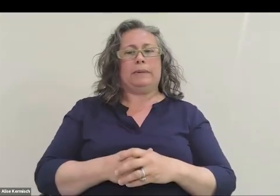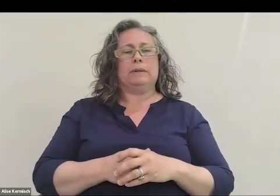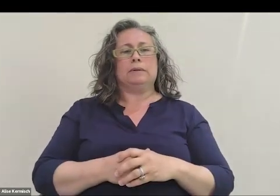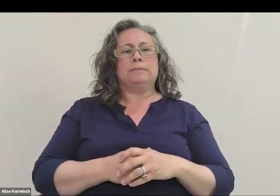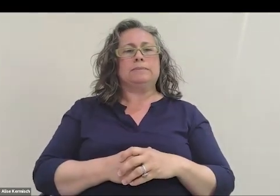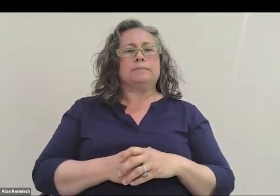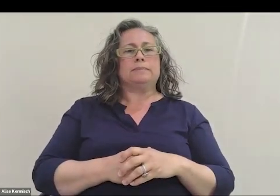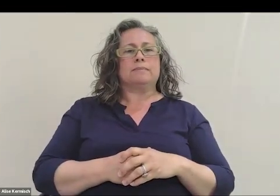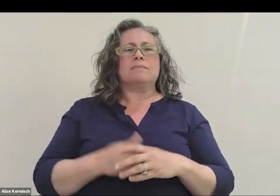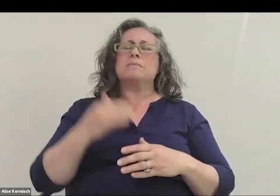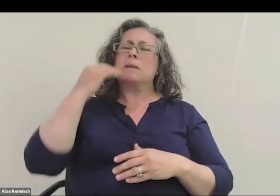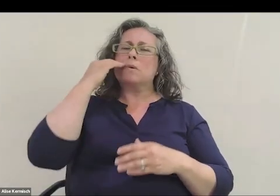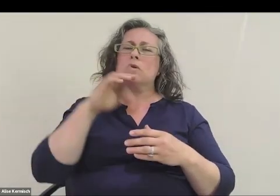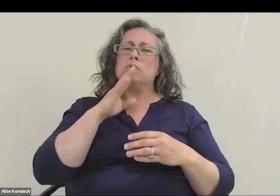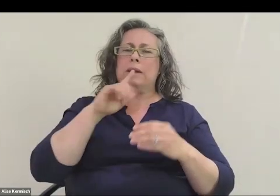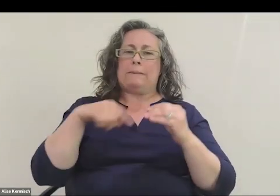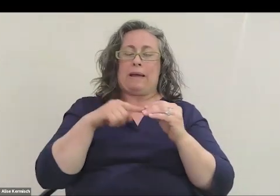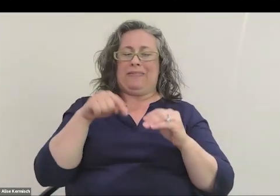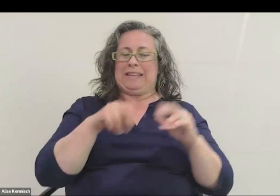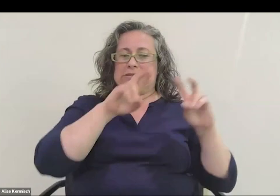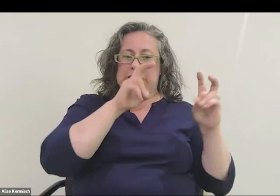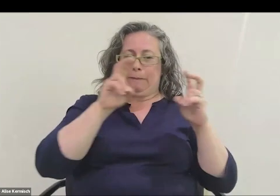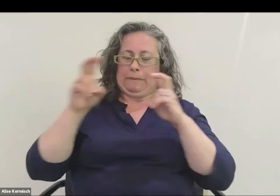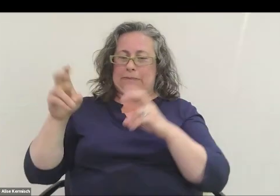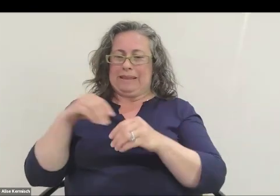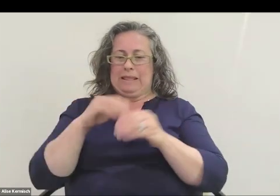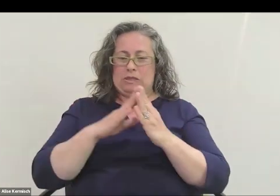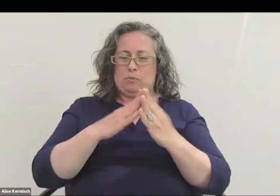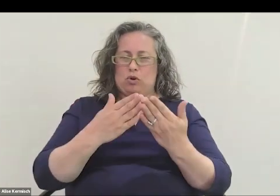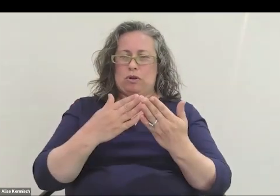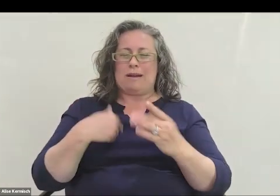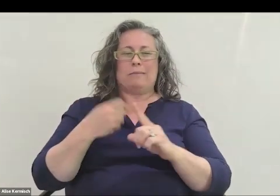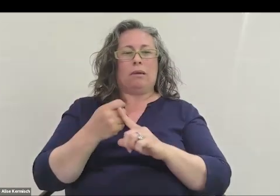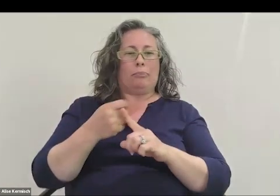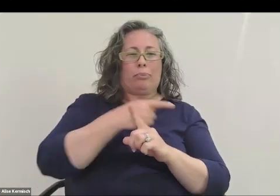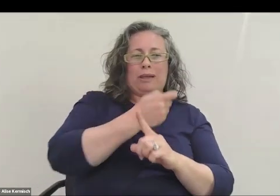so I end up talking about these tropes in the book quite a bit. I'm diverging at some point in this talk from anything